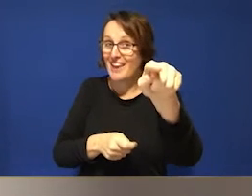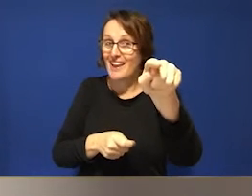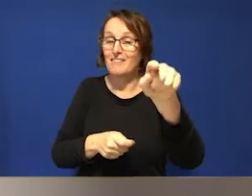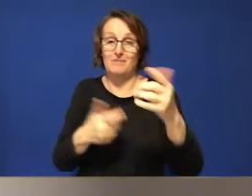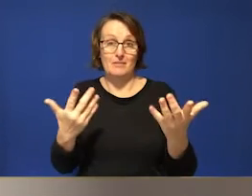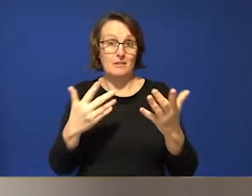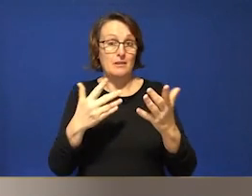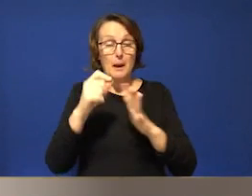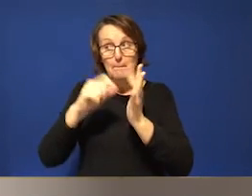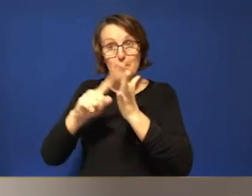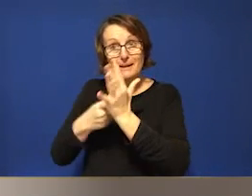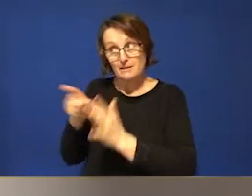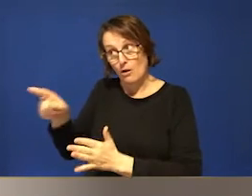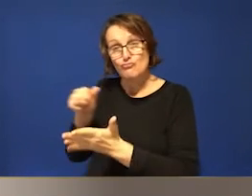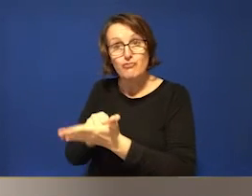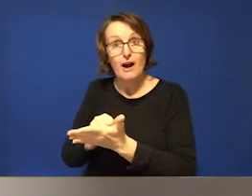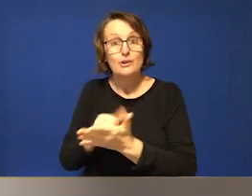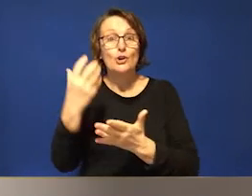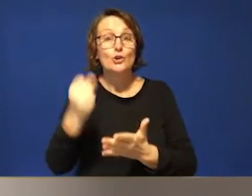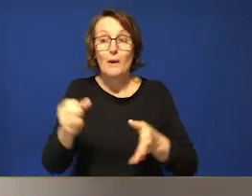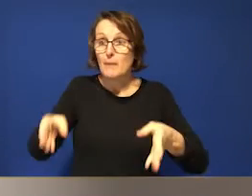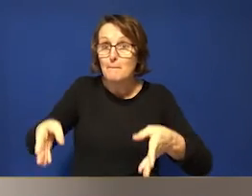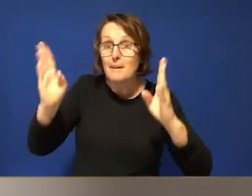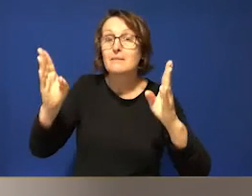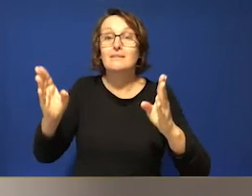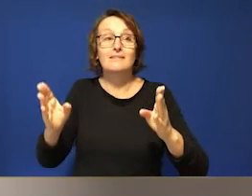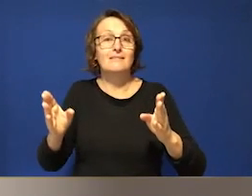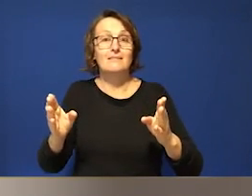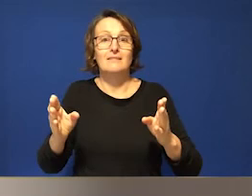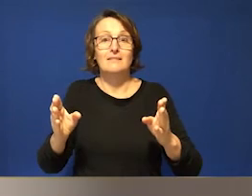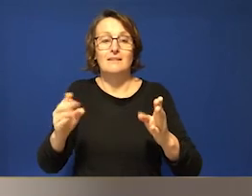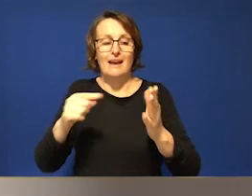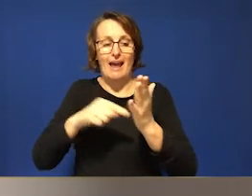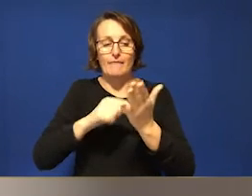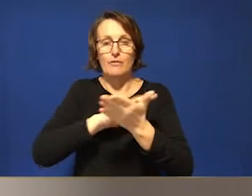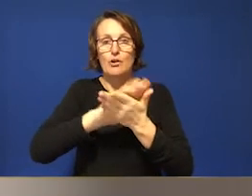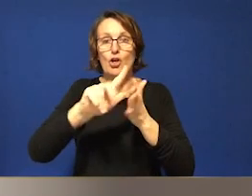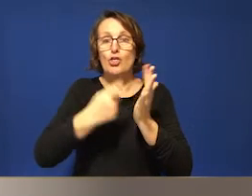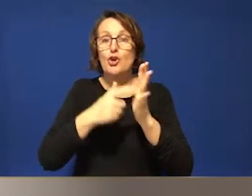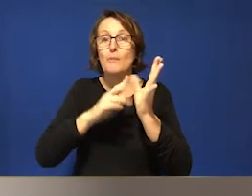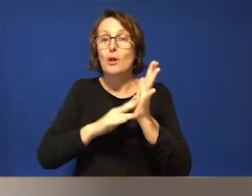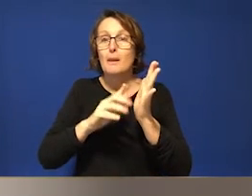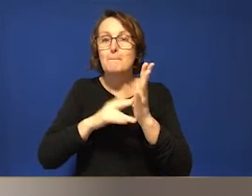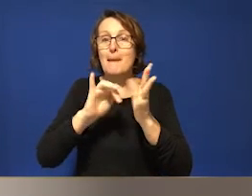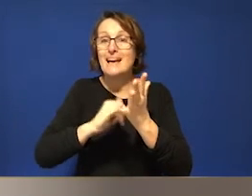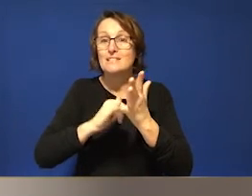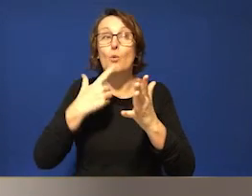So I think, I mean, Peter is right in the sense that you have a building, which just has enormous thermal mass both with a roof garden,